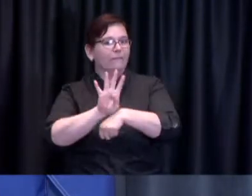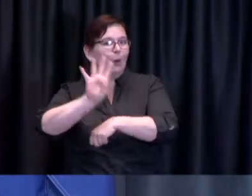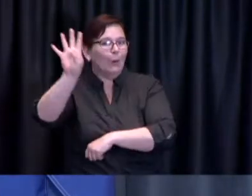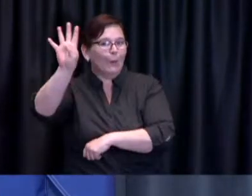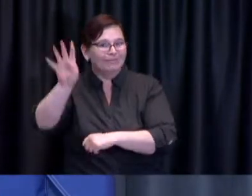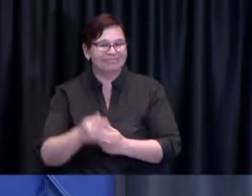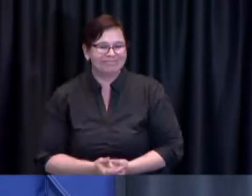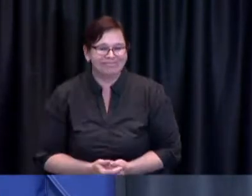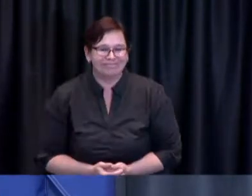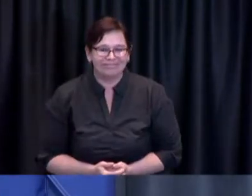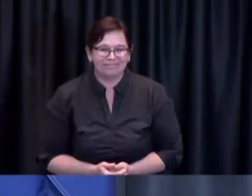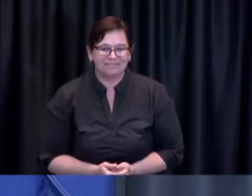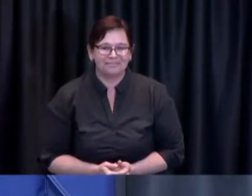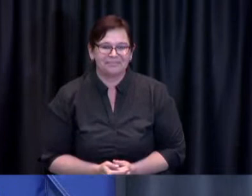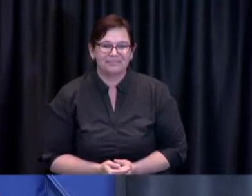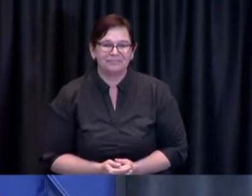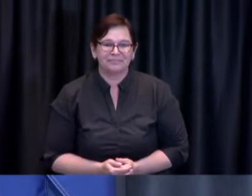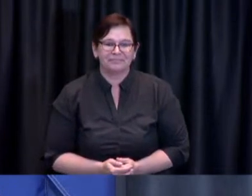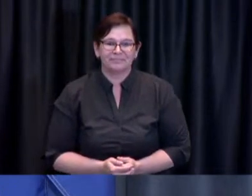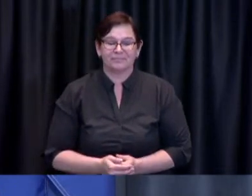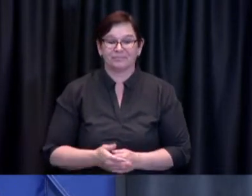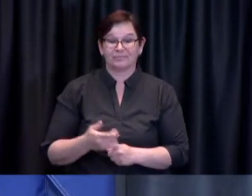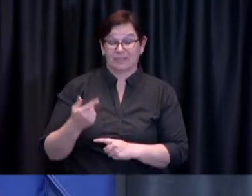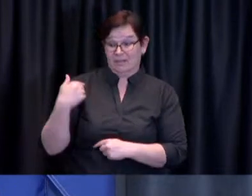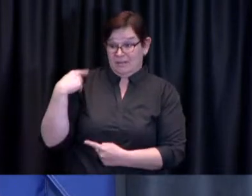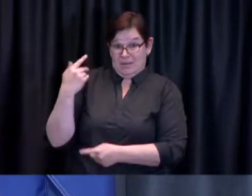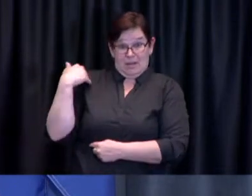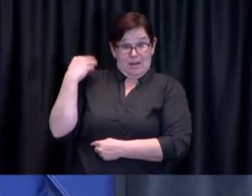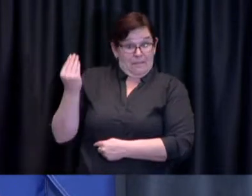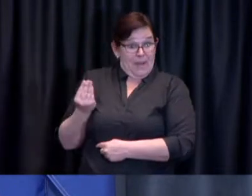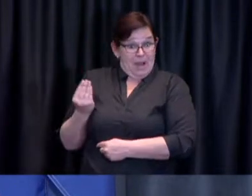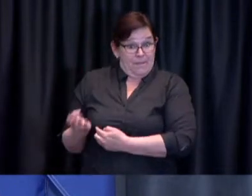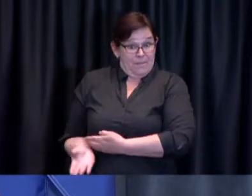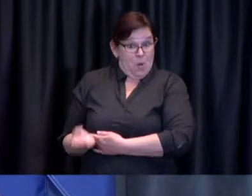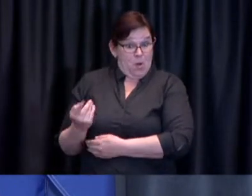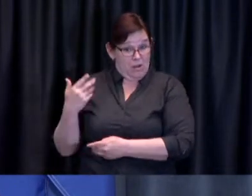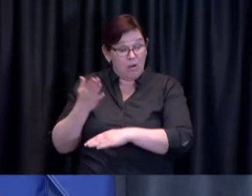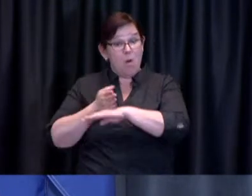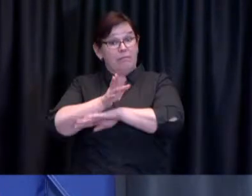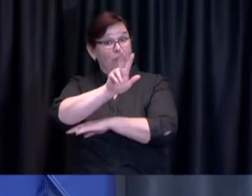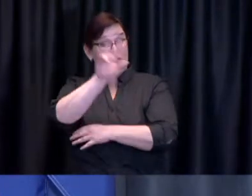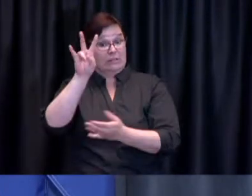since eight o'clock Monday morning more than 37,000 people have booked their appointments